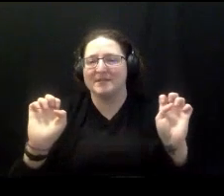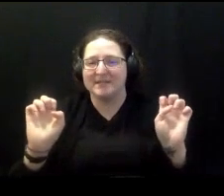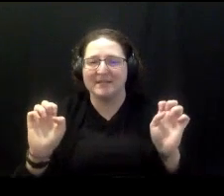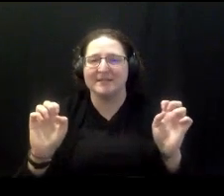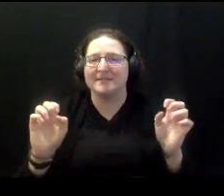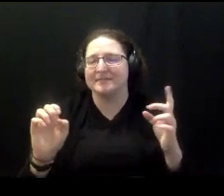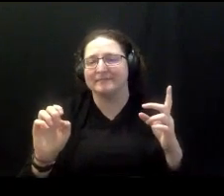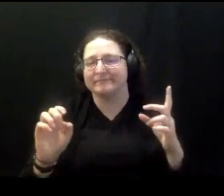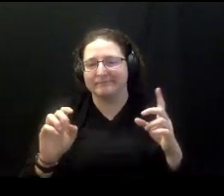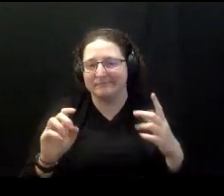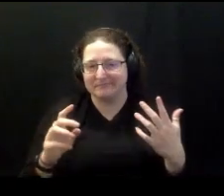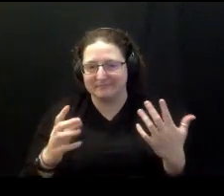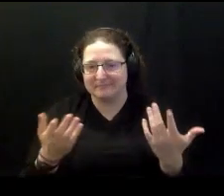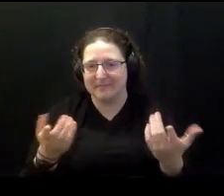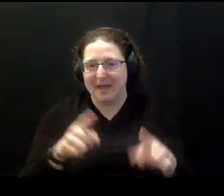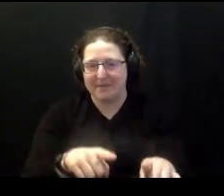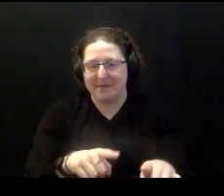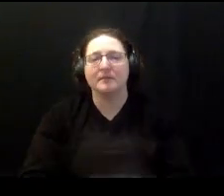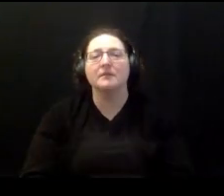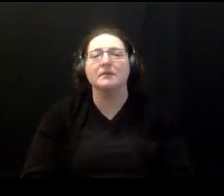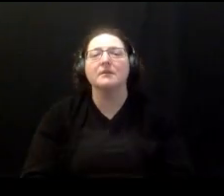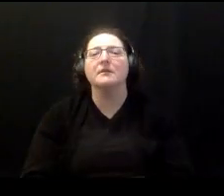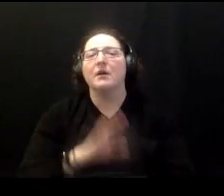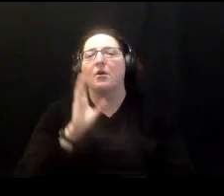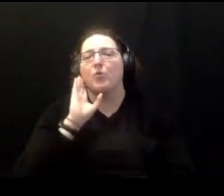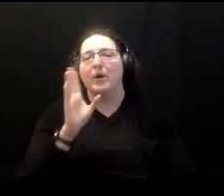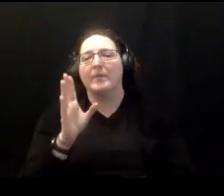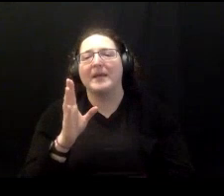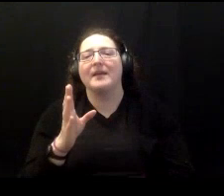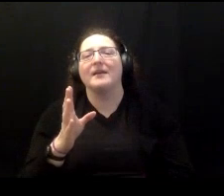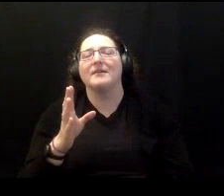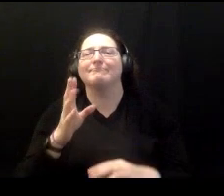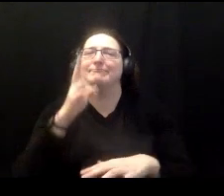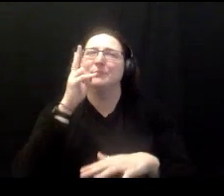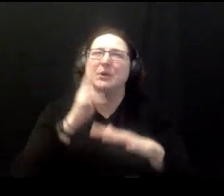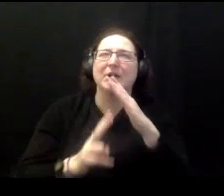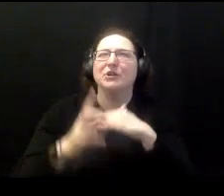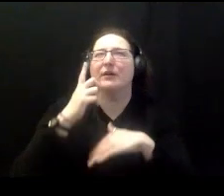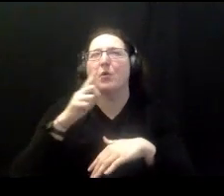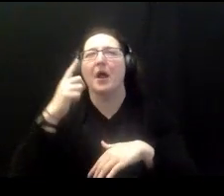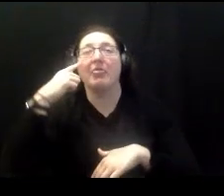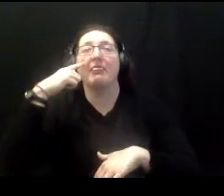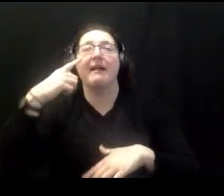hazards they think are most likely to impact their communities, hospitals, long-term care facilities,